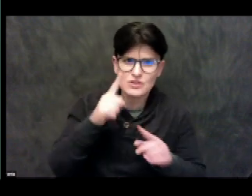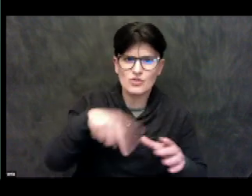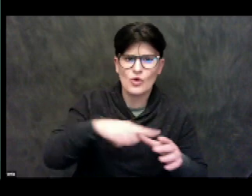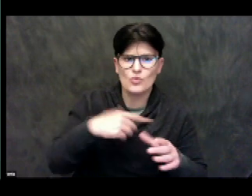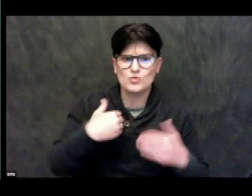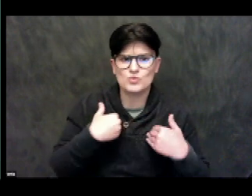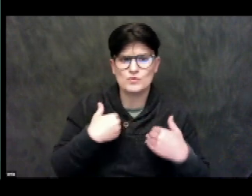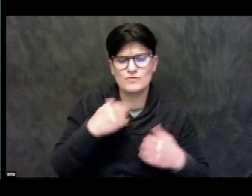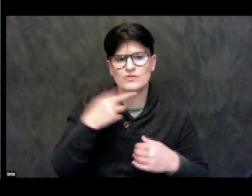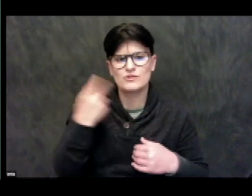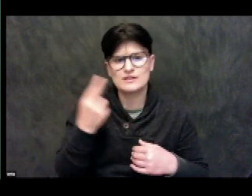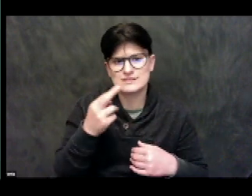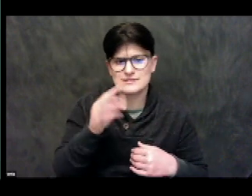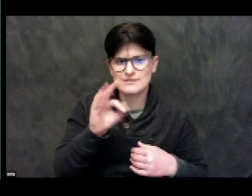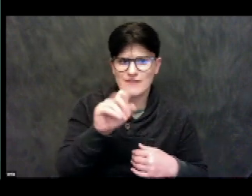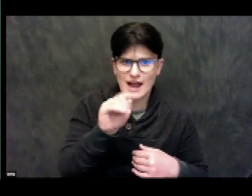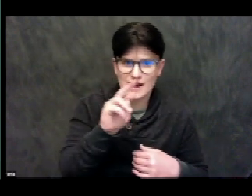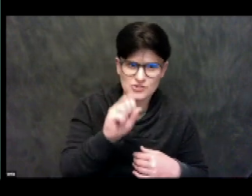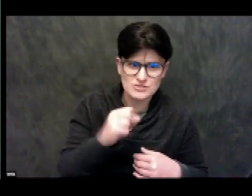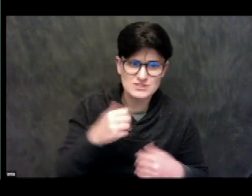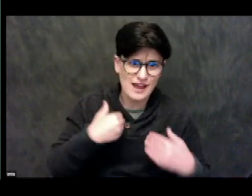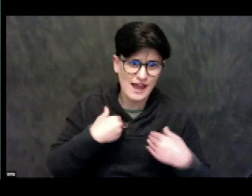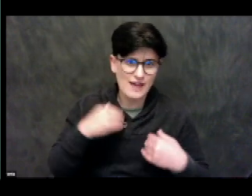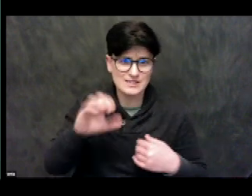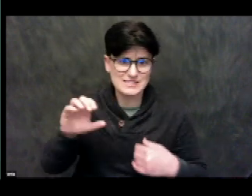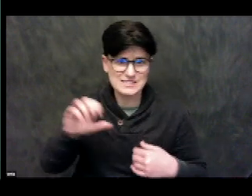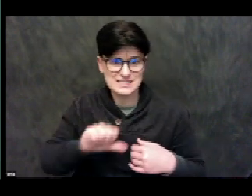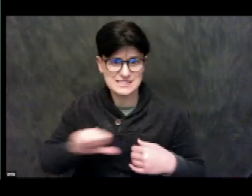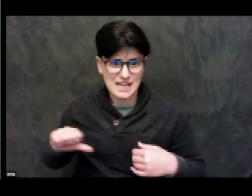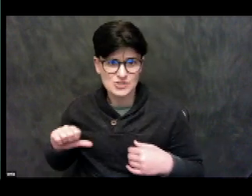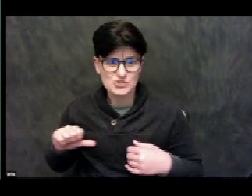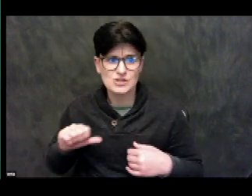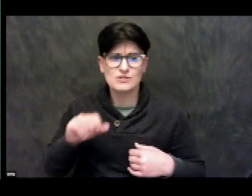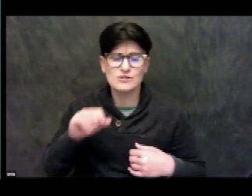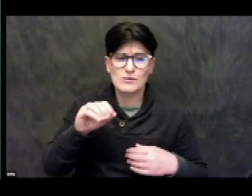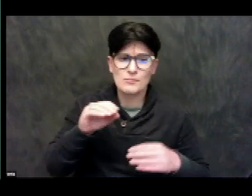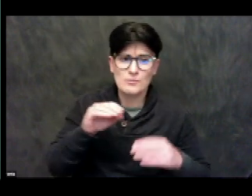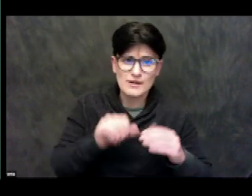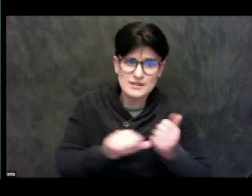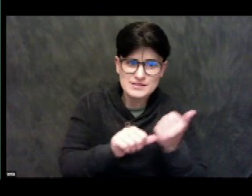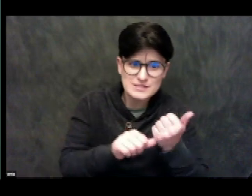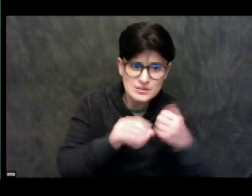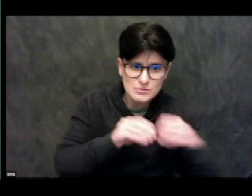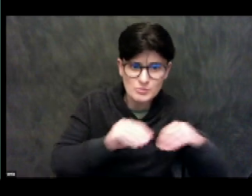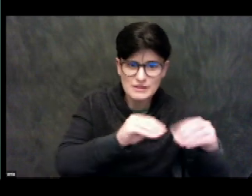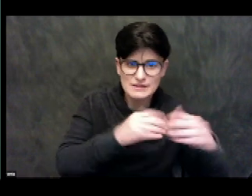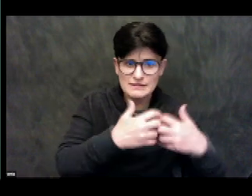And even obesity or pre eclampsia, which can put you at risk for having a blood clot.